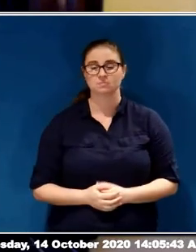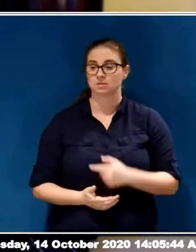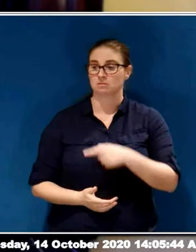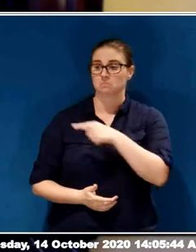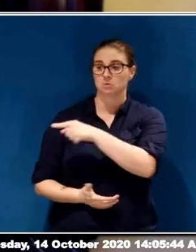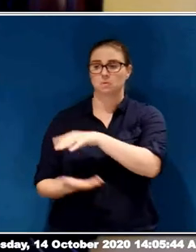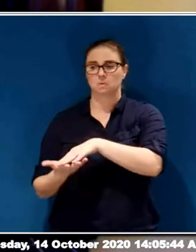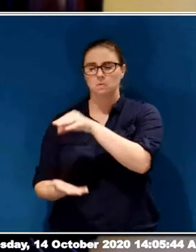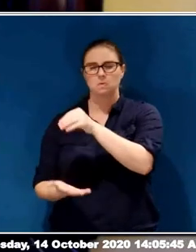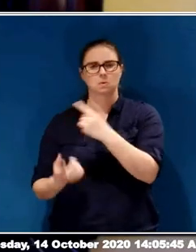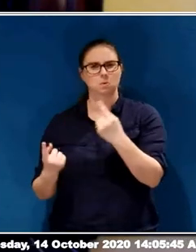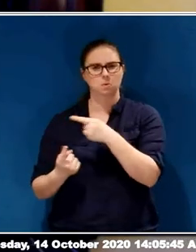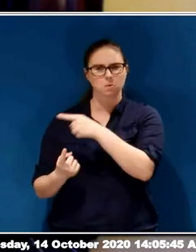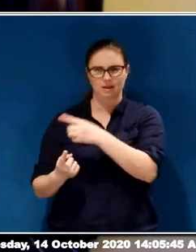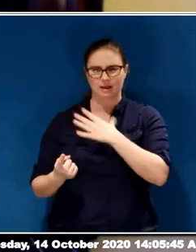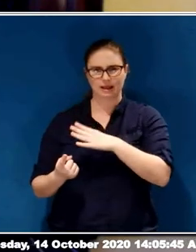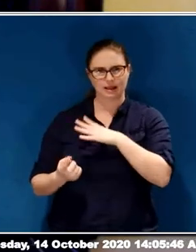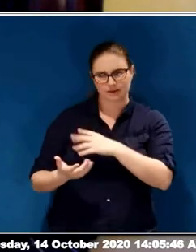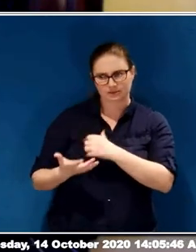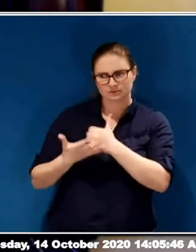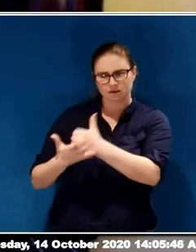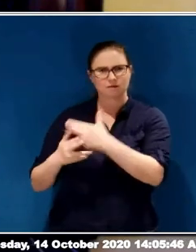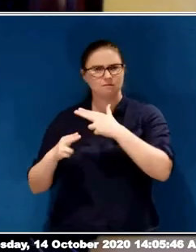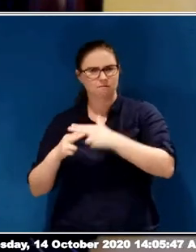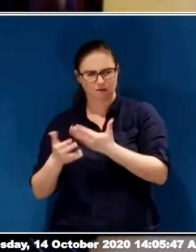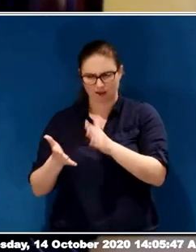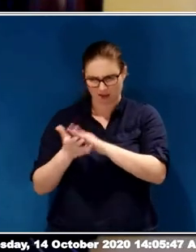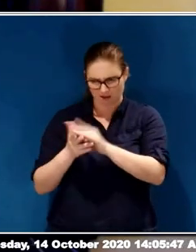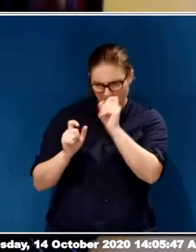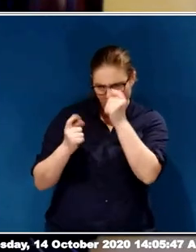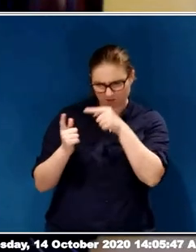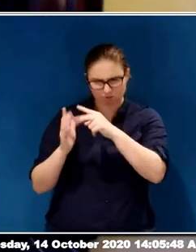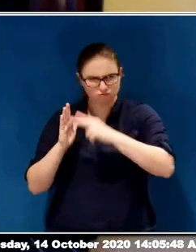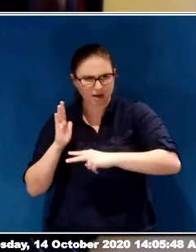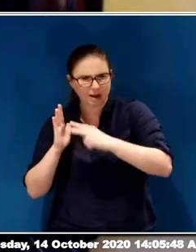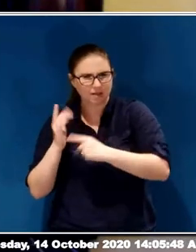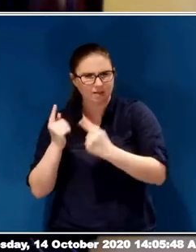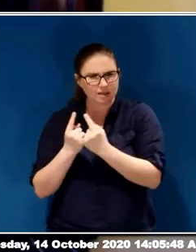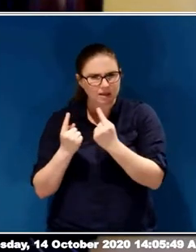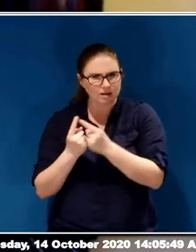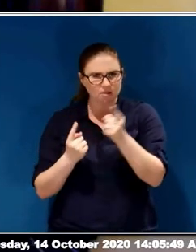enough? Are you getting there? Do you now need to go somewhere and work on fluency?"